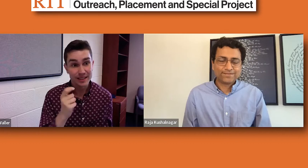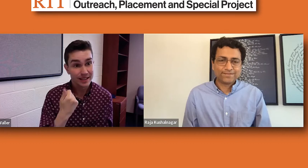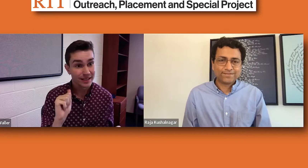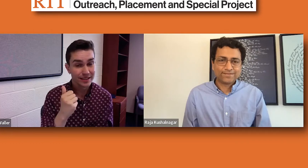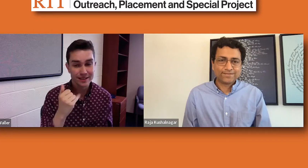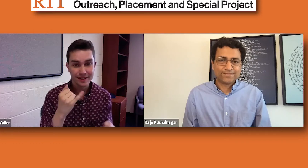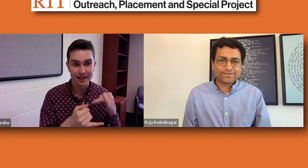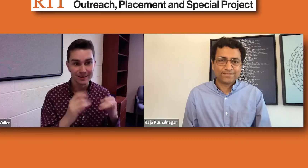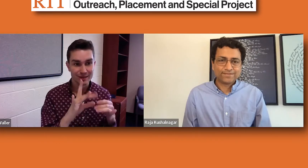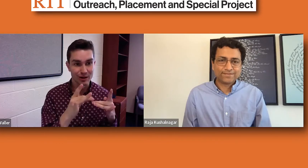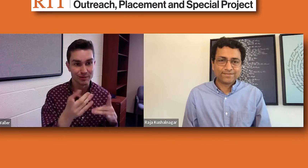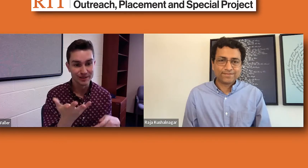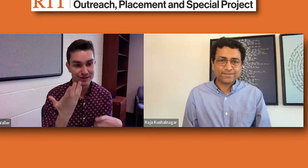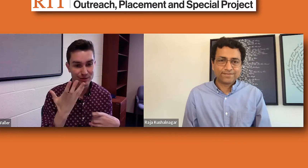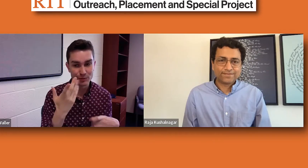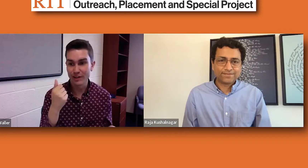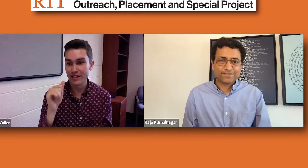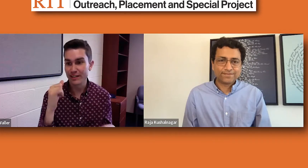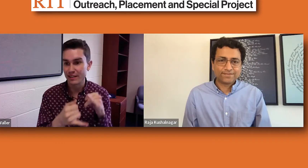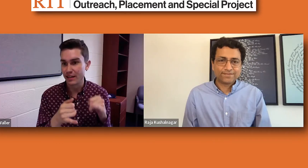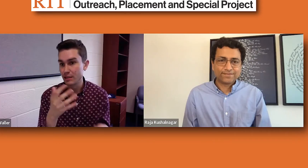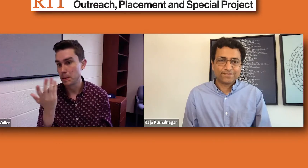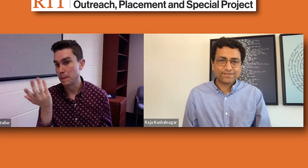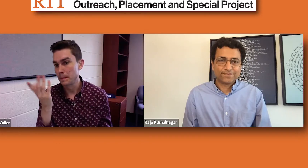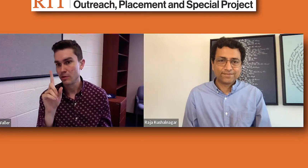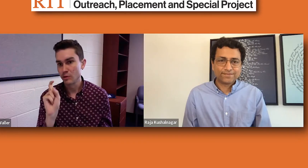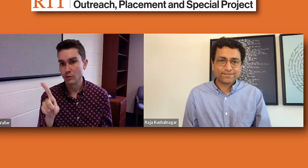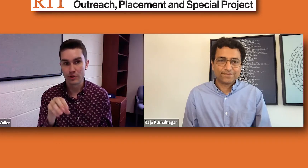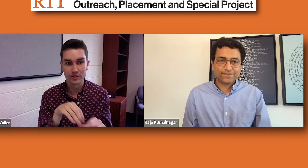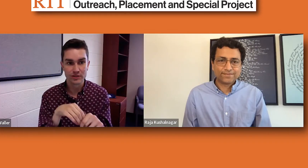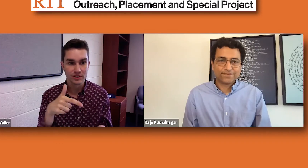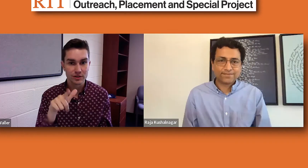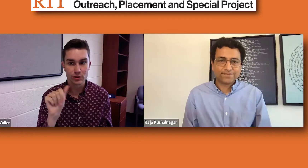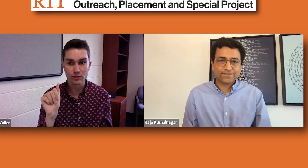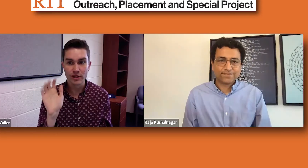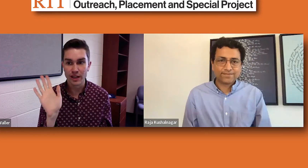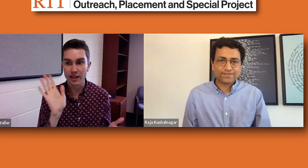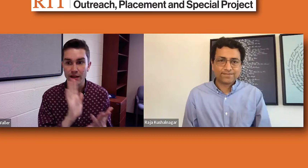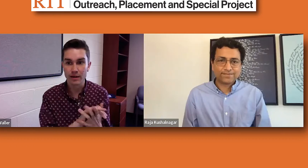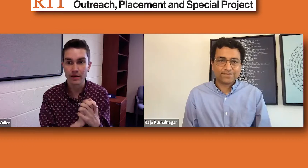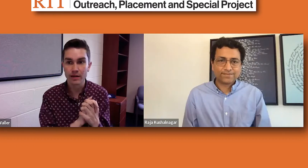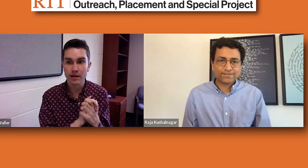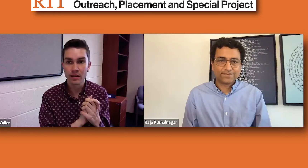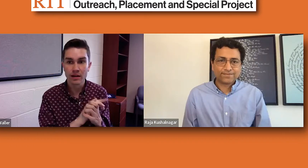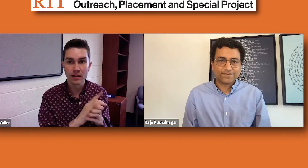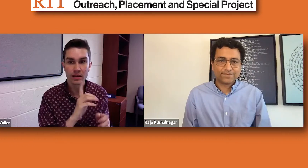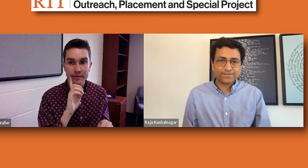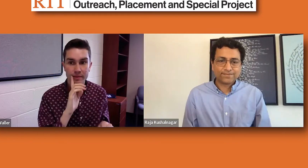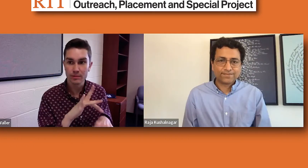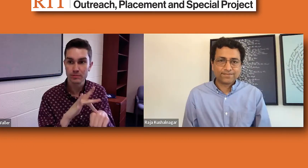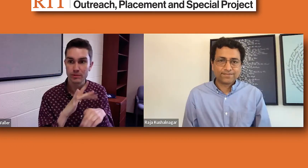I think that that's all that we have time for. Any last comments before we wrap